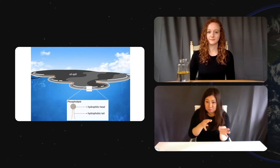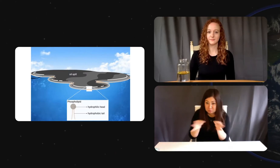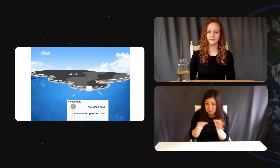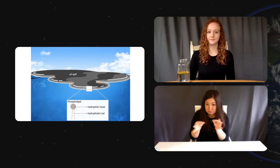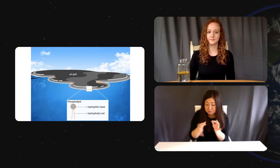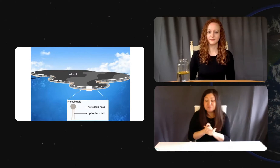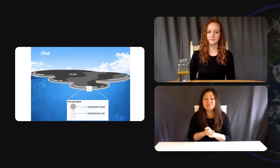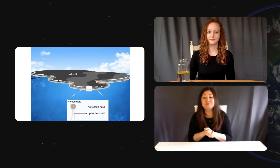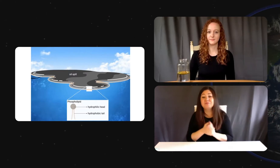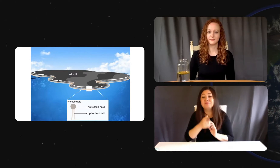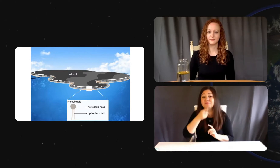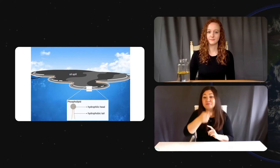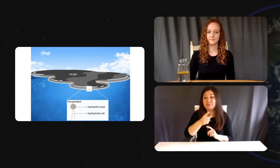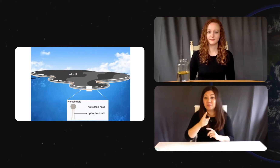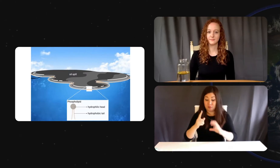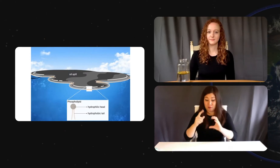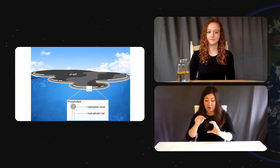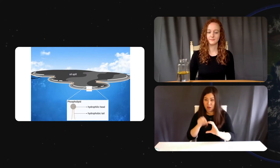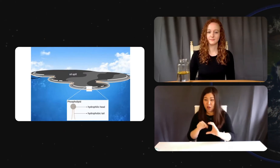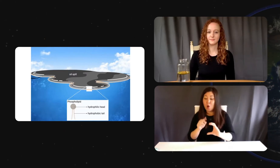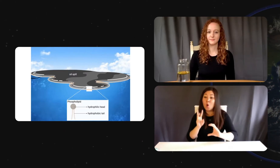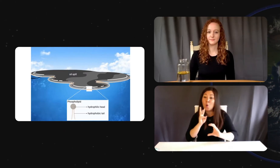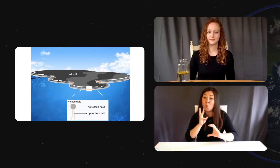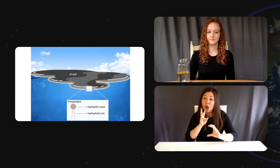I'll cover them briefly.